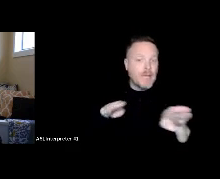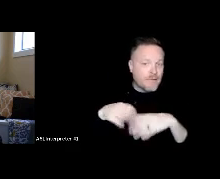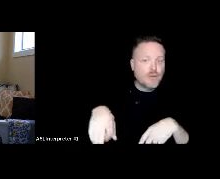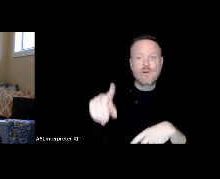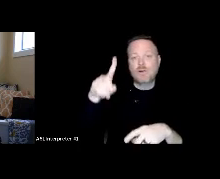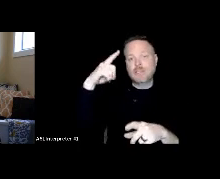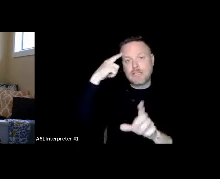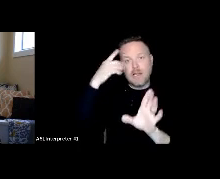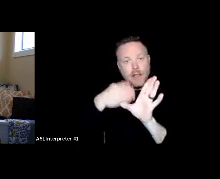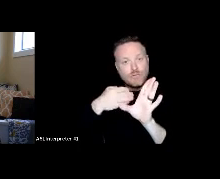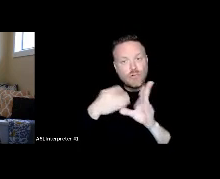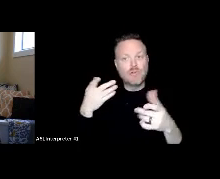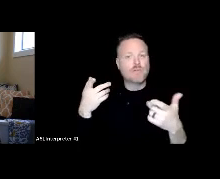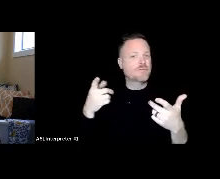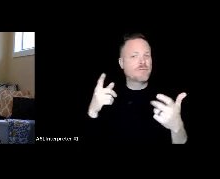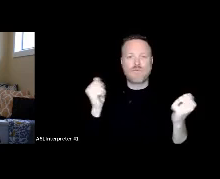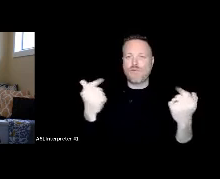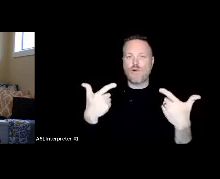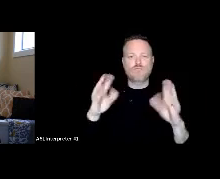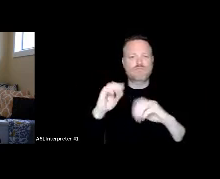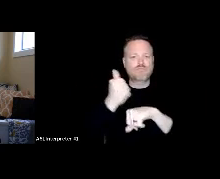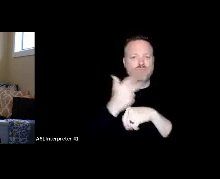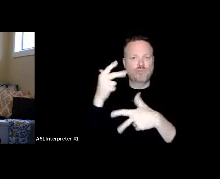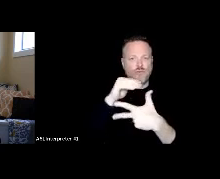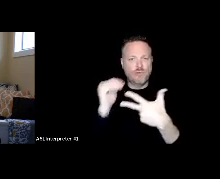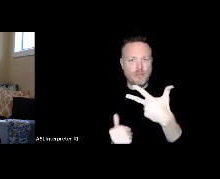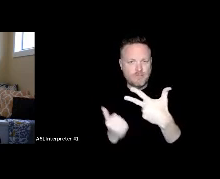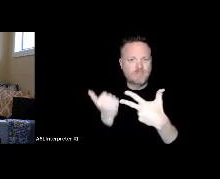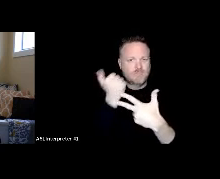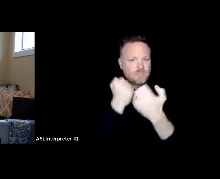There are already in place three tears to support students from general education